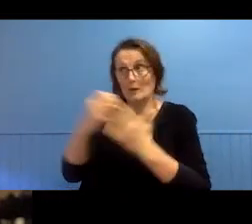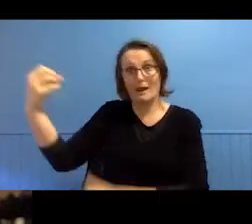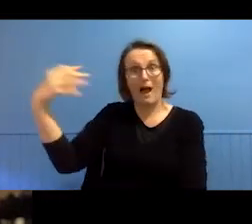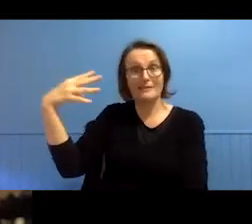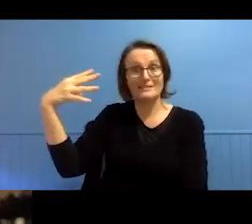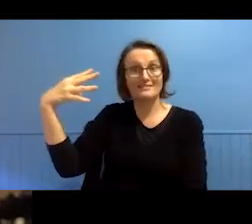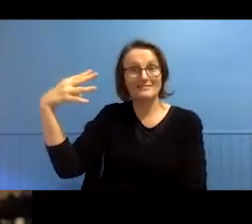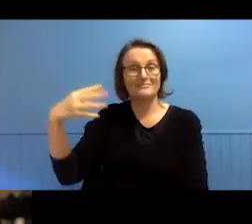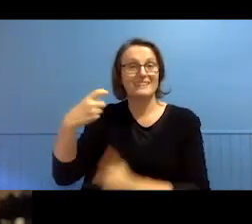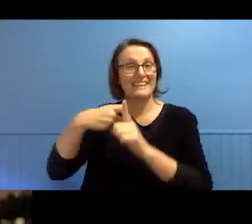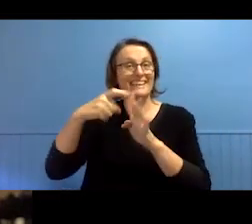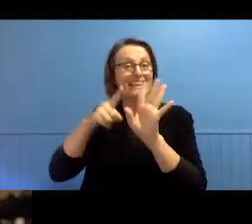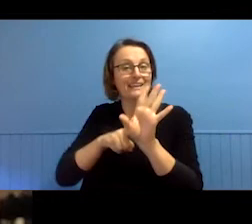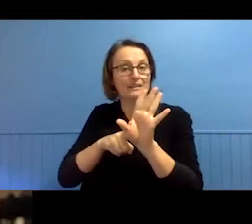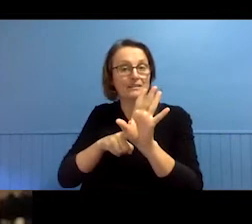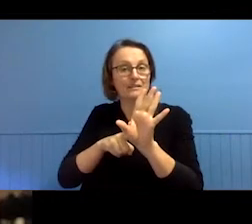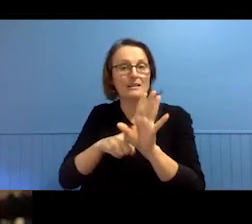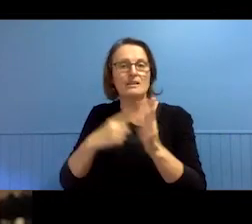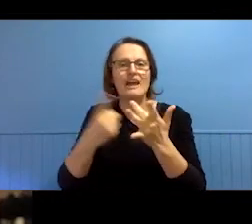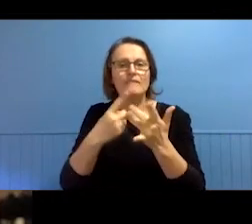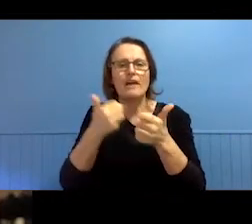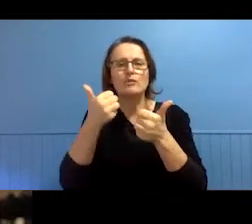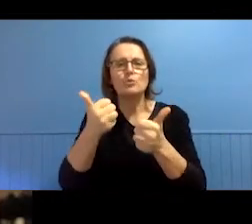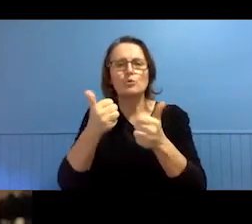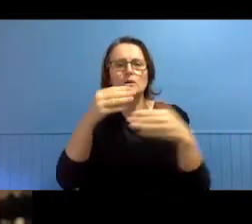great guide you can also check out as well. There's - I borrowed this